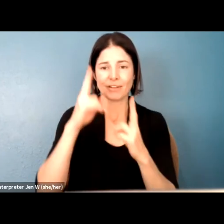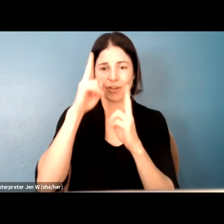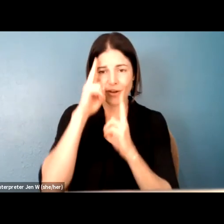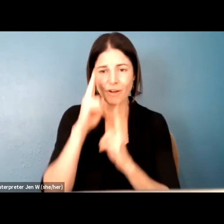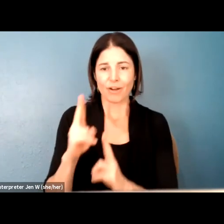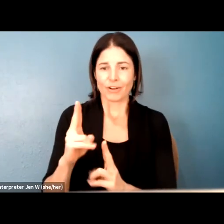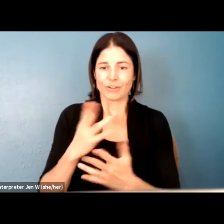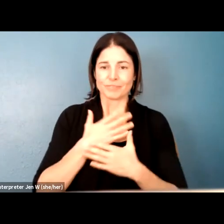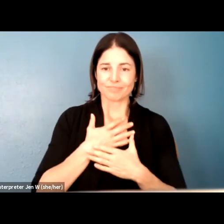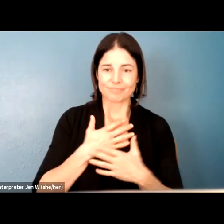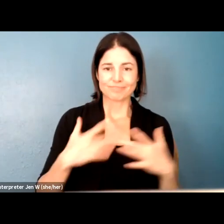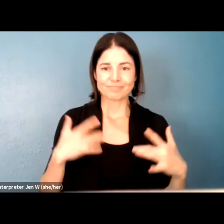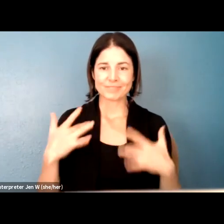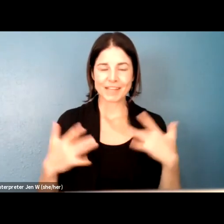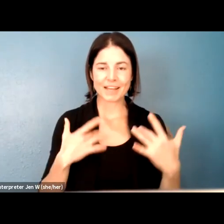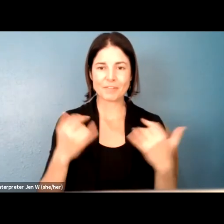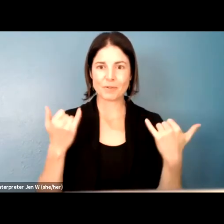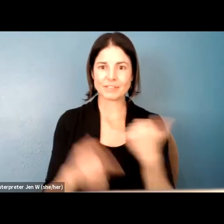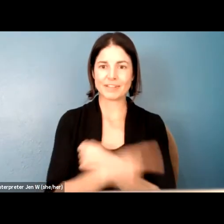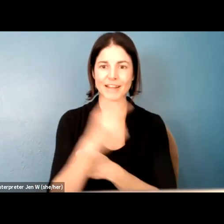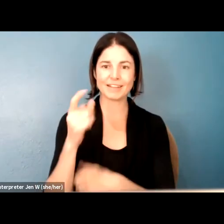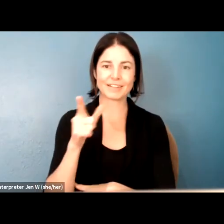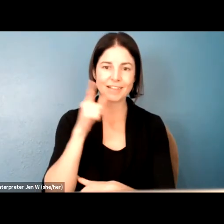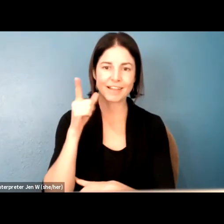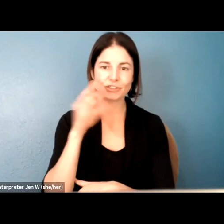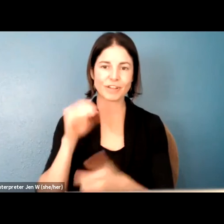learn and it really couldn't happen without all of you.